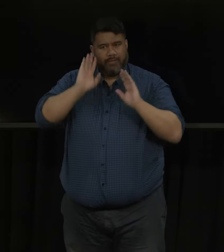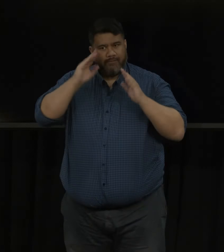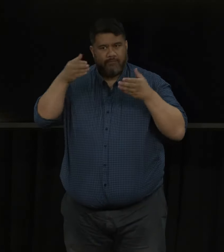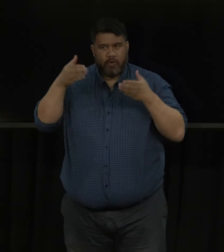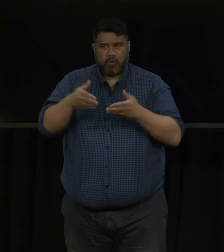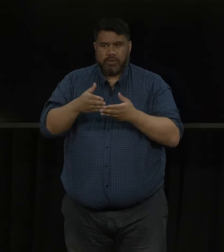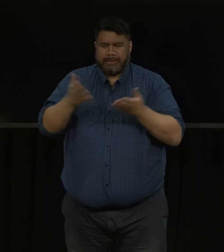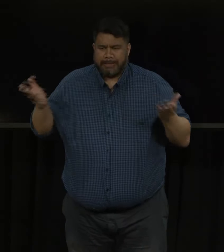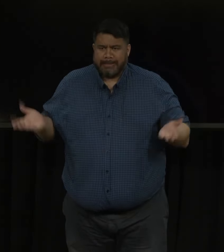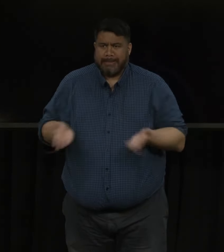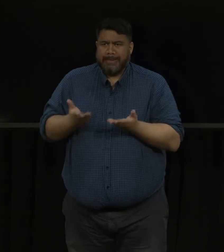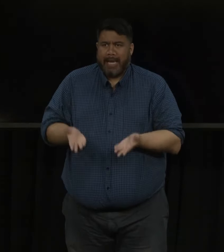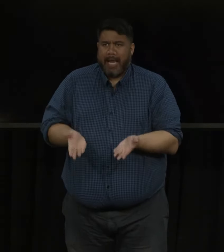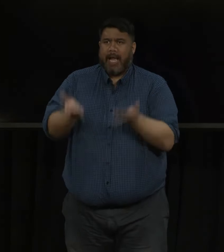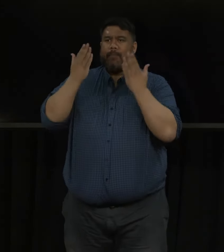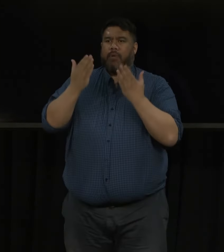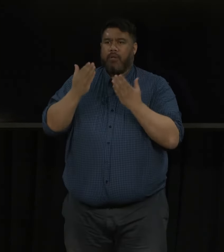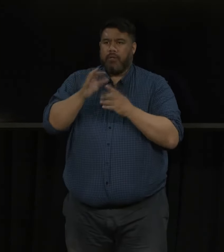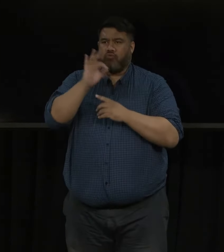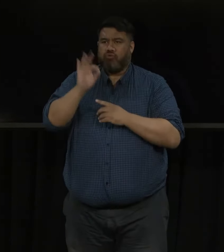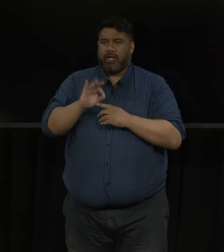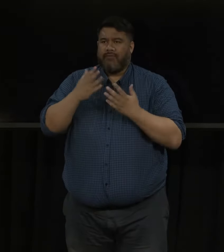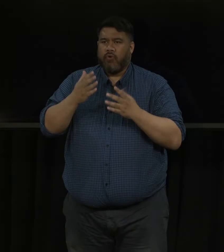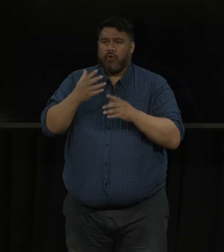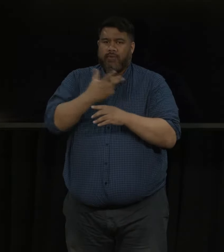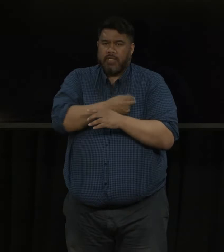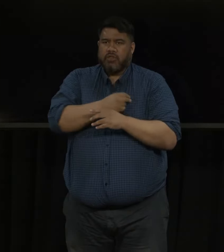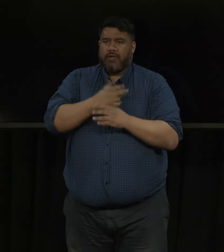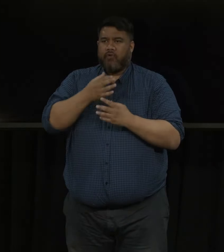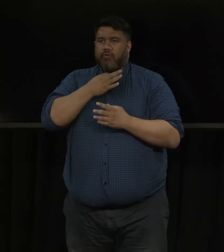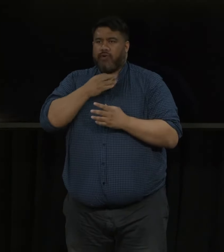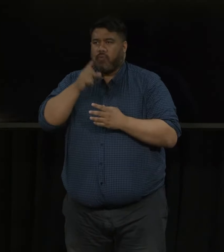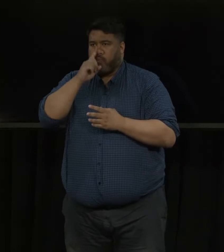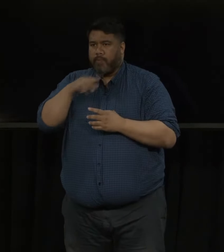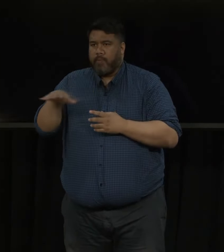I'm not aware of any reluctance on the part of a provider for stop certainly are providers are very focused on getting a